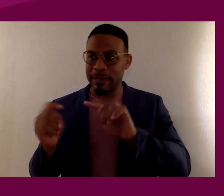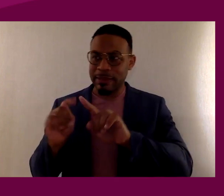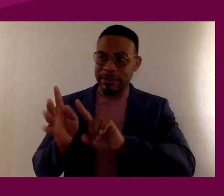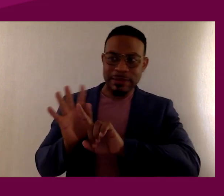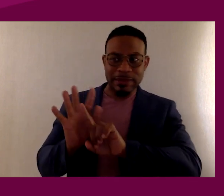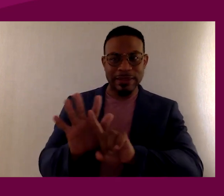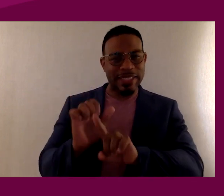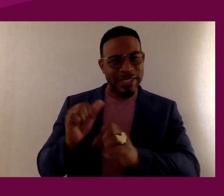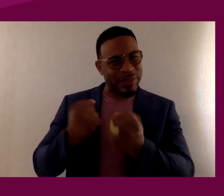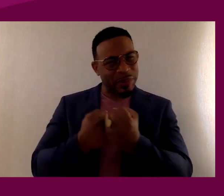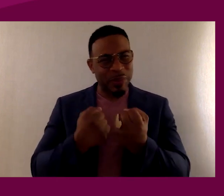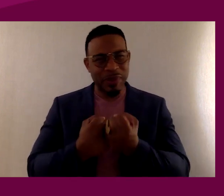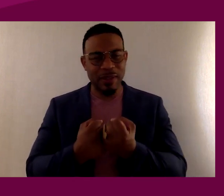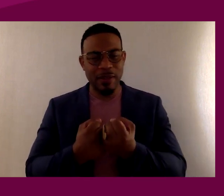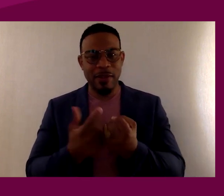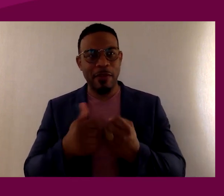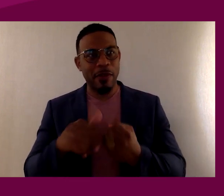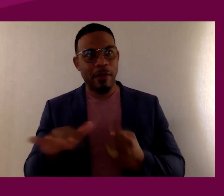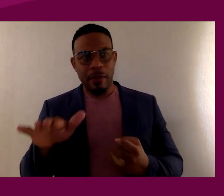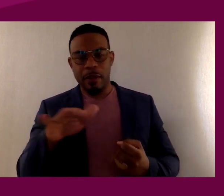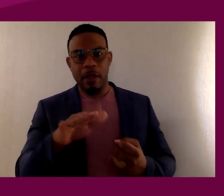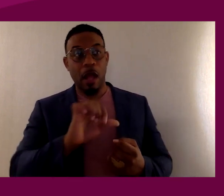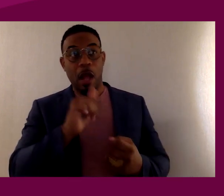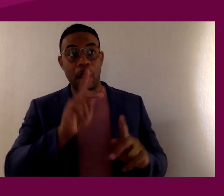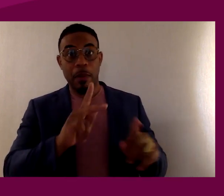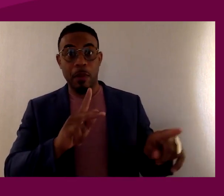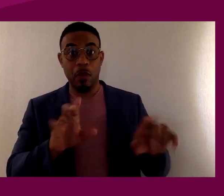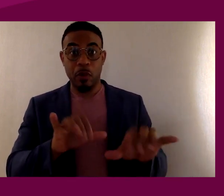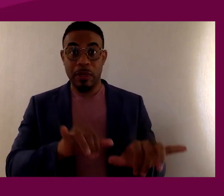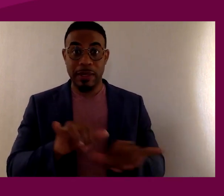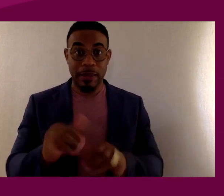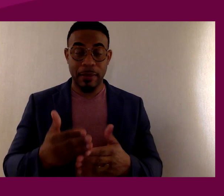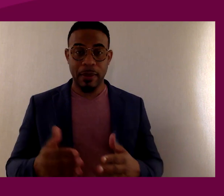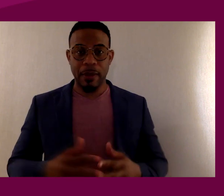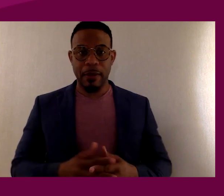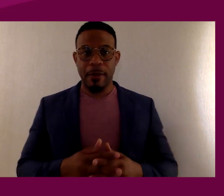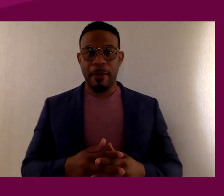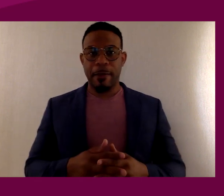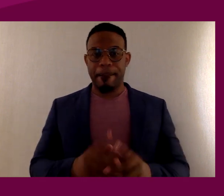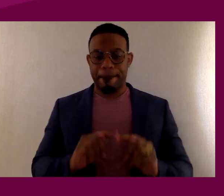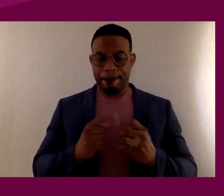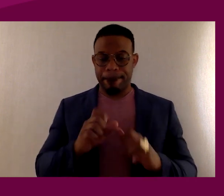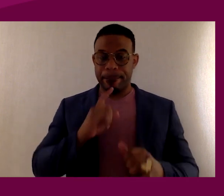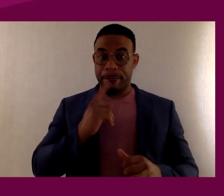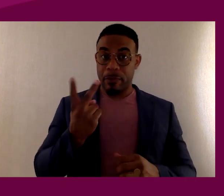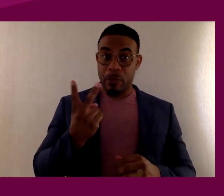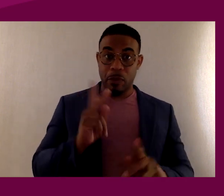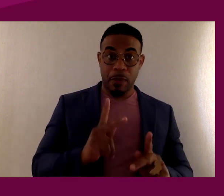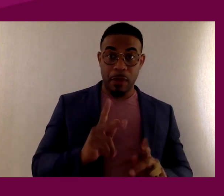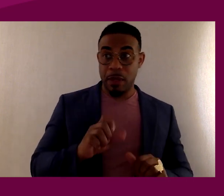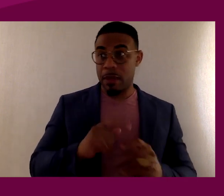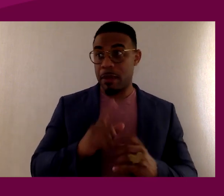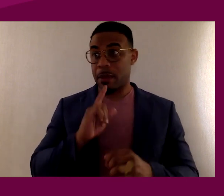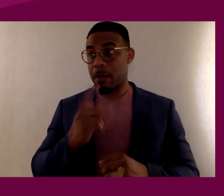to send someone alone. They need support from other people doing the same thing. The team